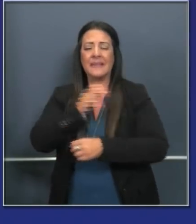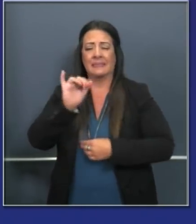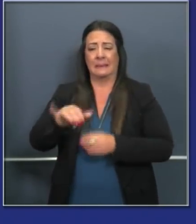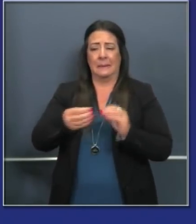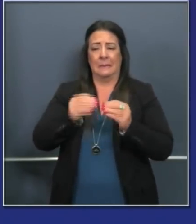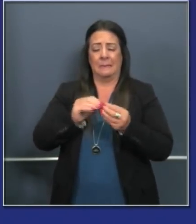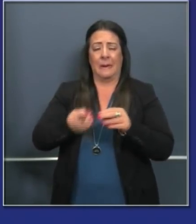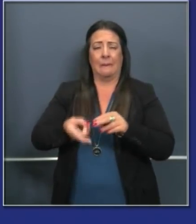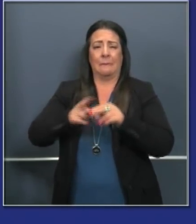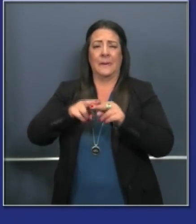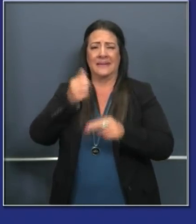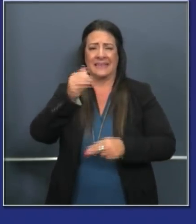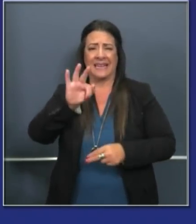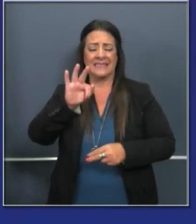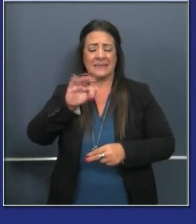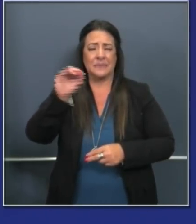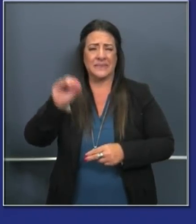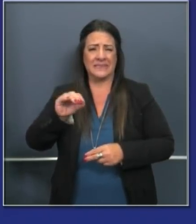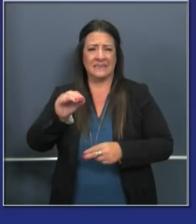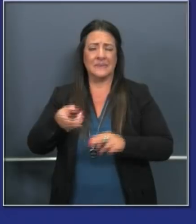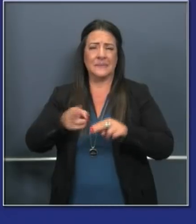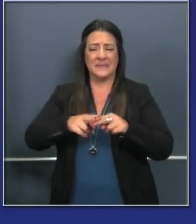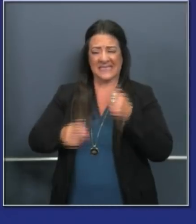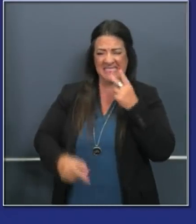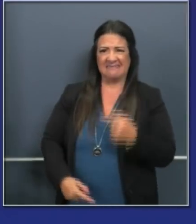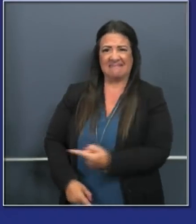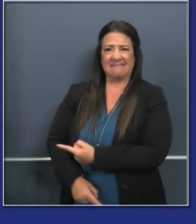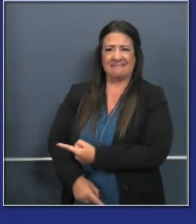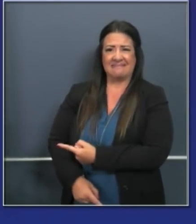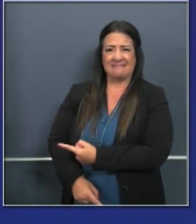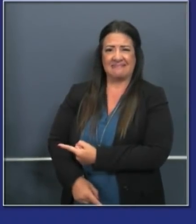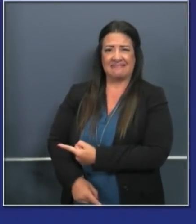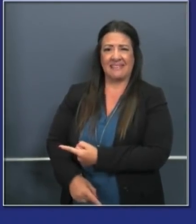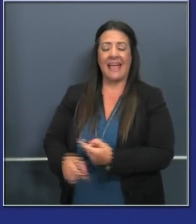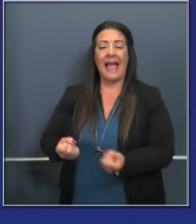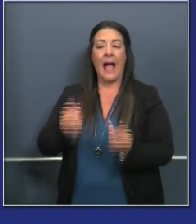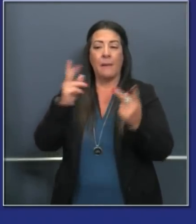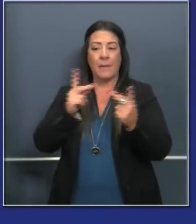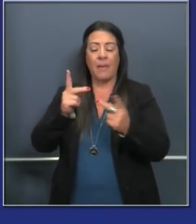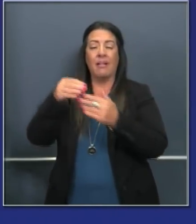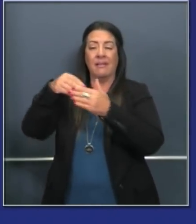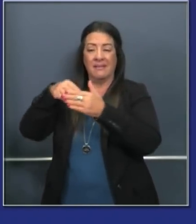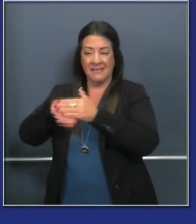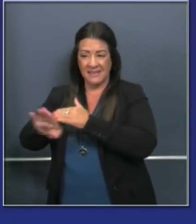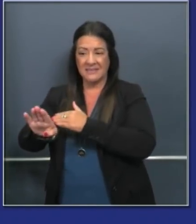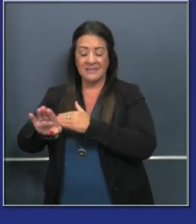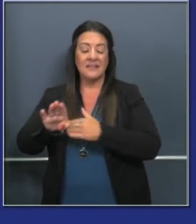YESTERDAY. WE LOOK AT ICU NUMBERS AND INDEED ICU NUMBERS NOT DISSIMILAR YESTERDAY ARE